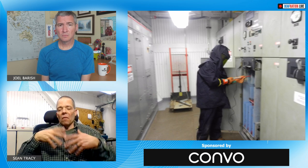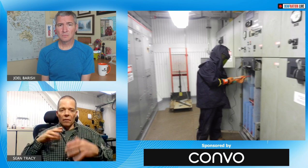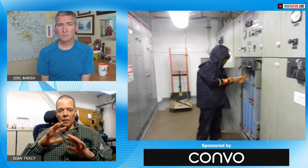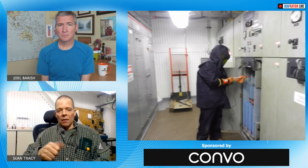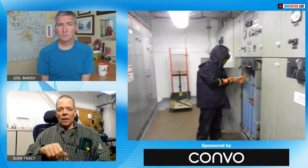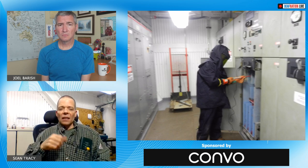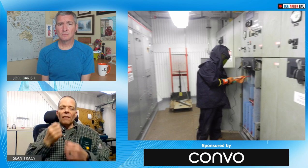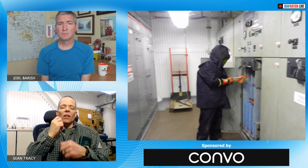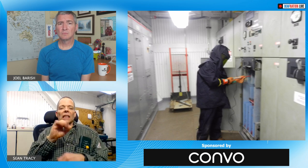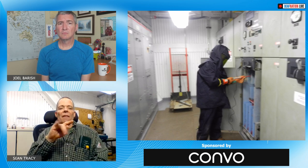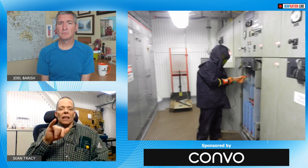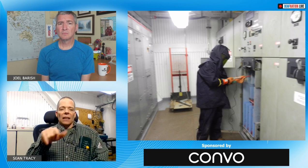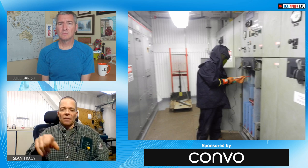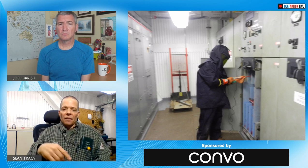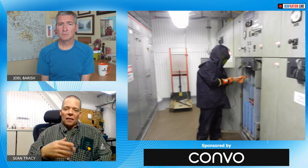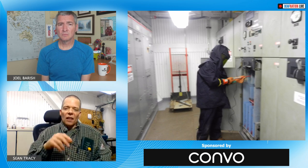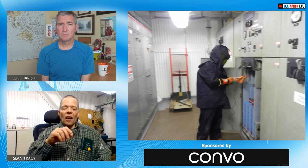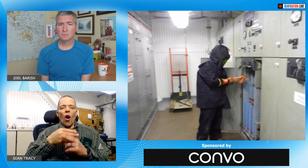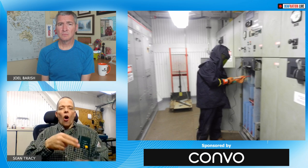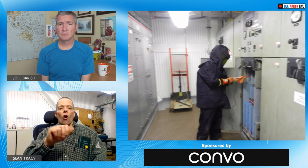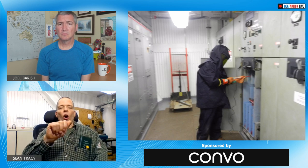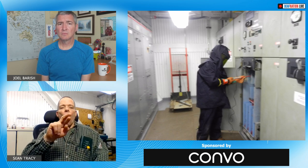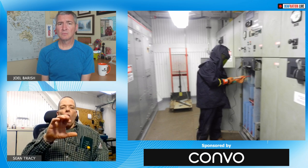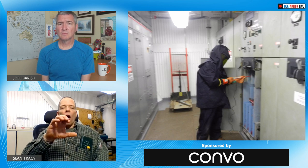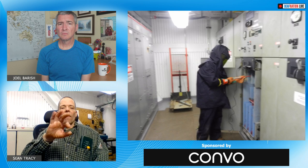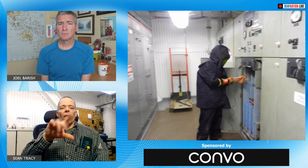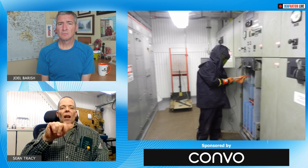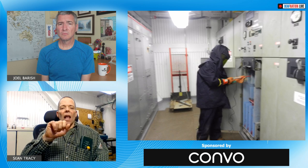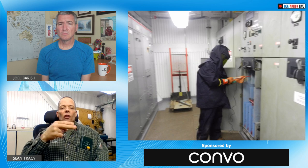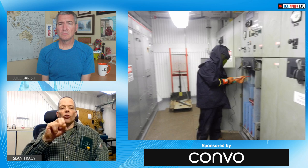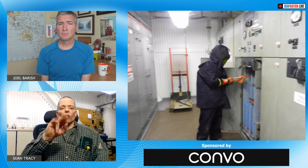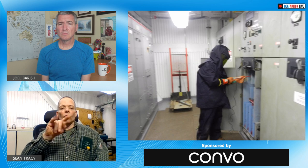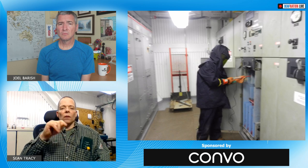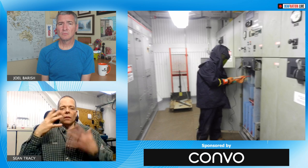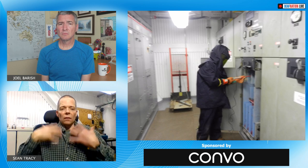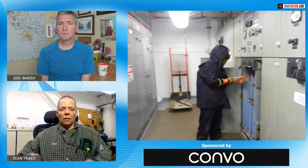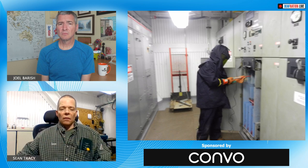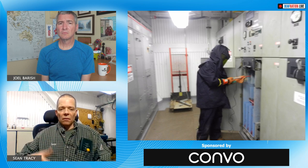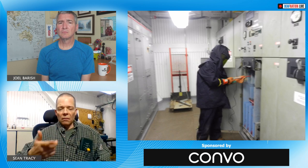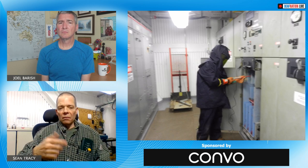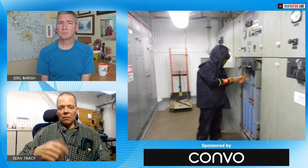The suit is for my safety and it's called an arc flash suit.